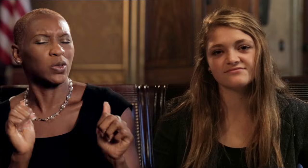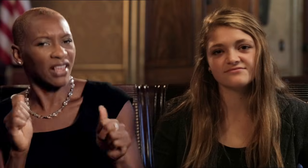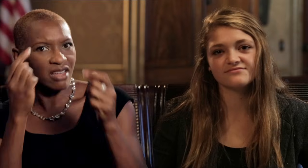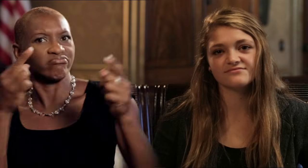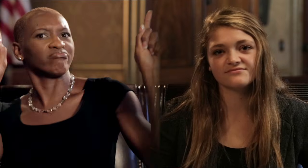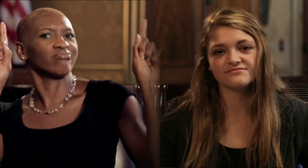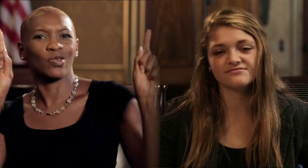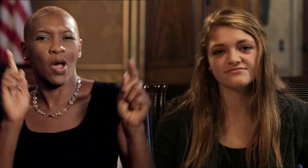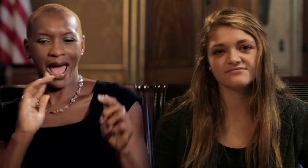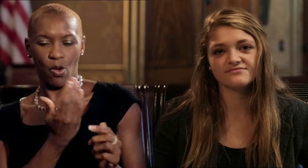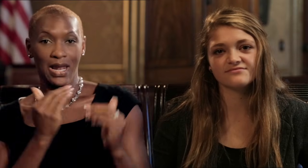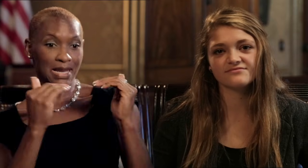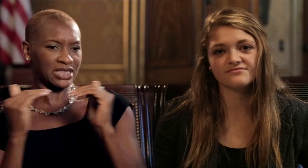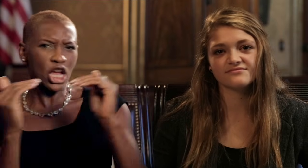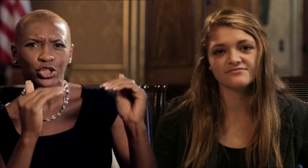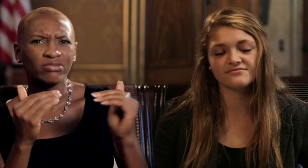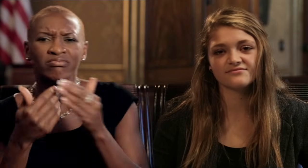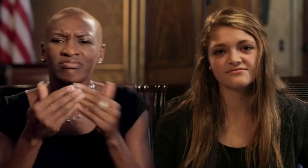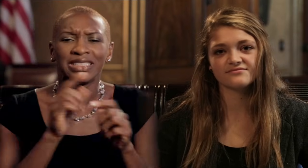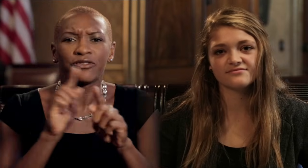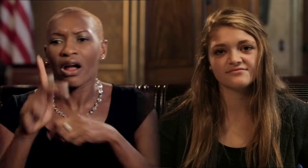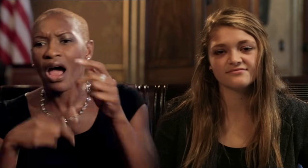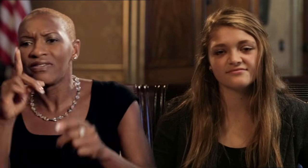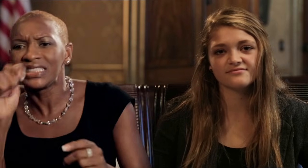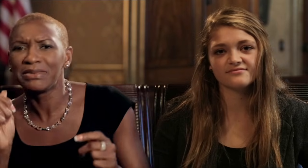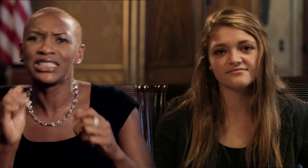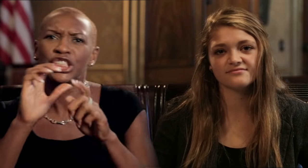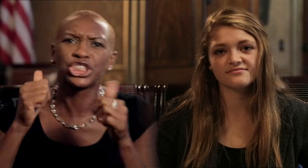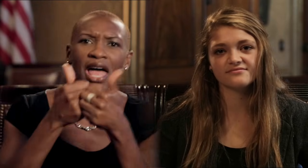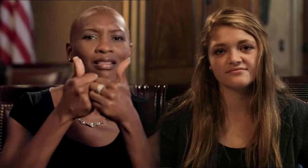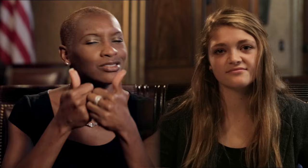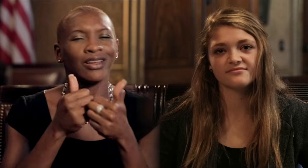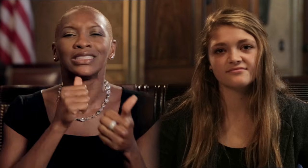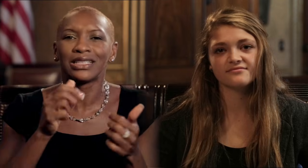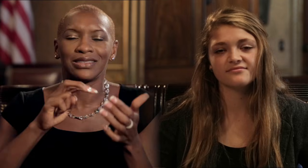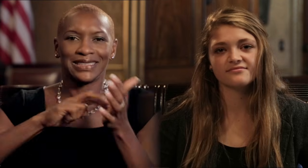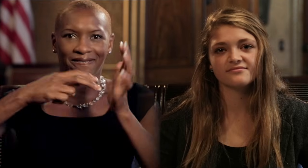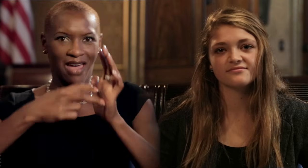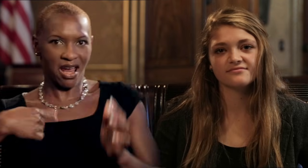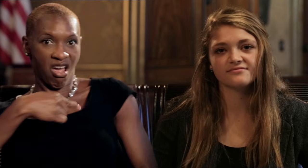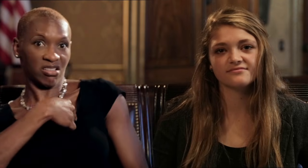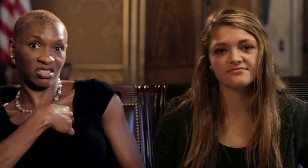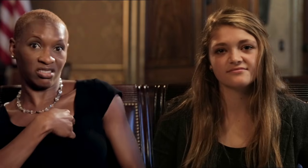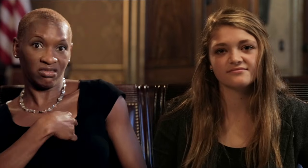We can accomplish in spite of our limitations no matter what kind of disability or challenge we have.